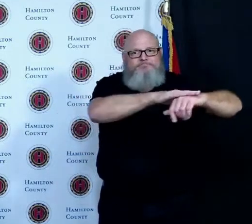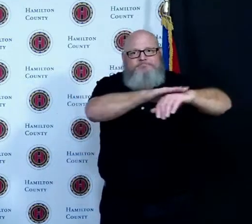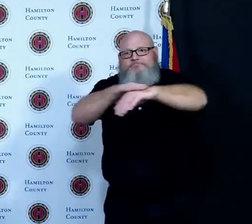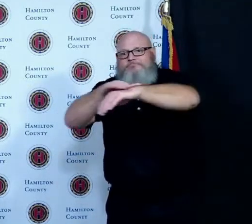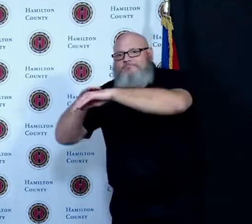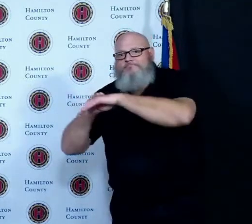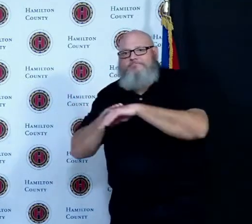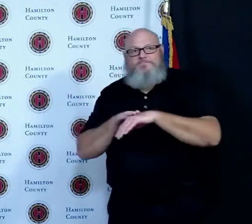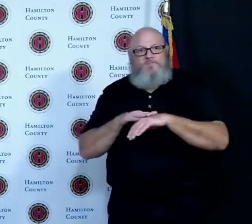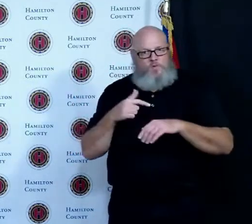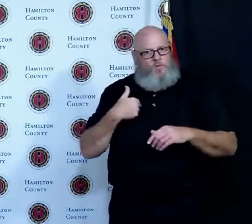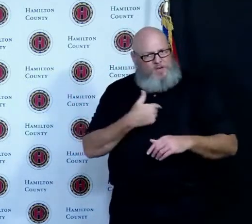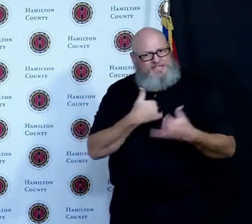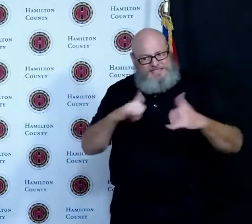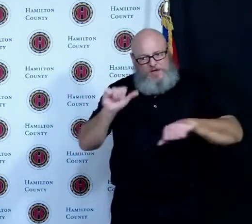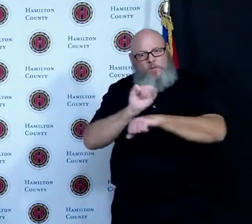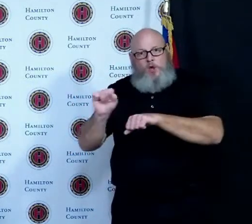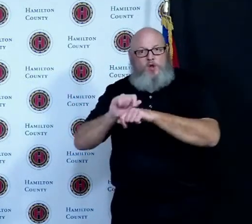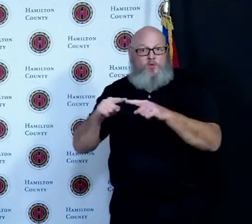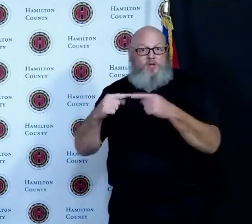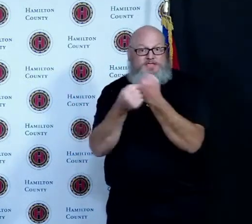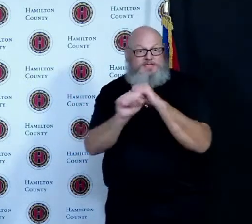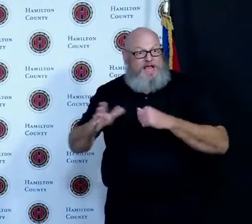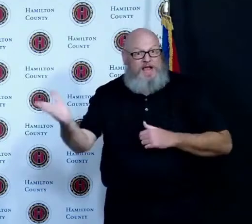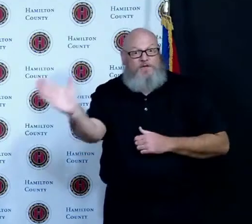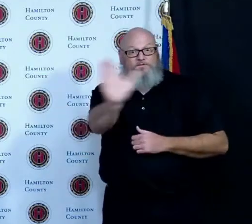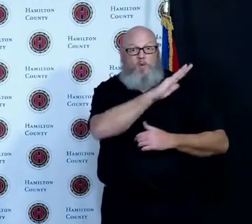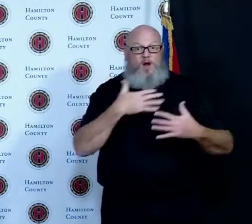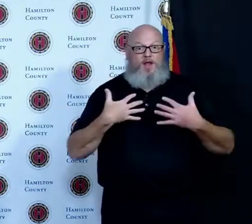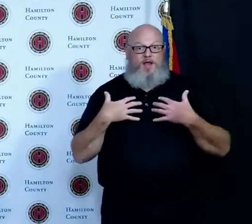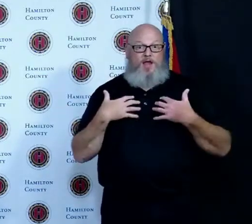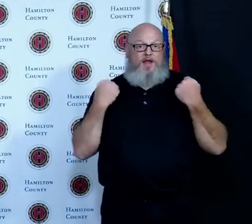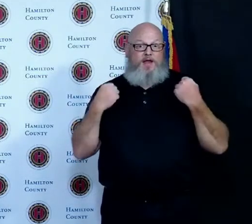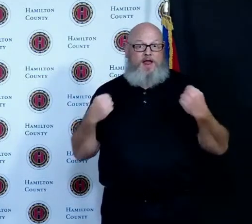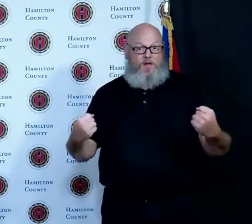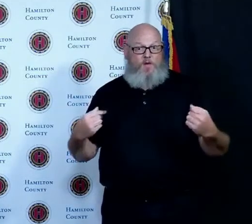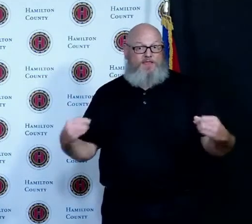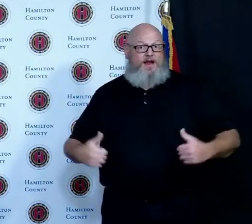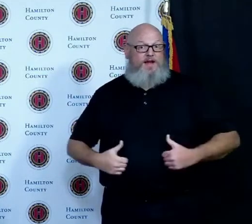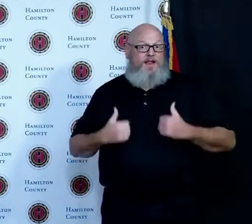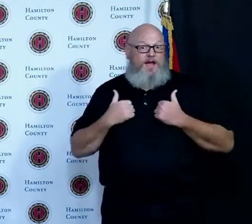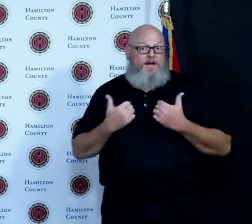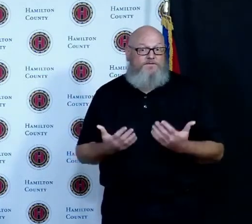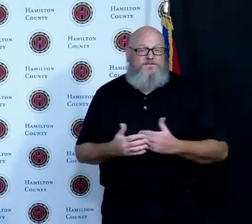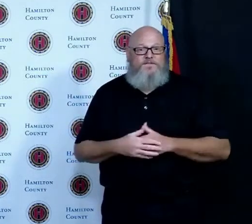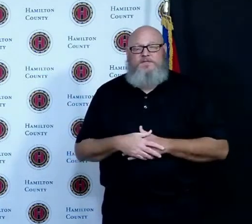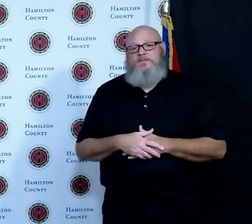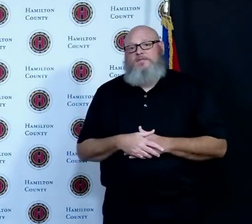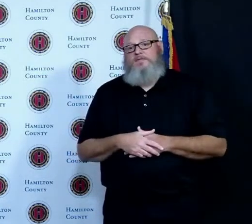yesterday during the vaccine press conference that he had and to this end the push continues to be